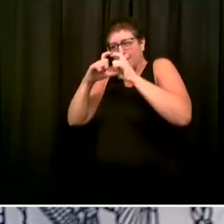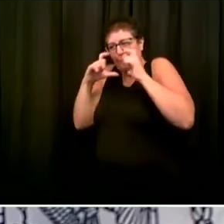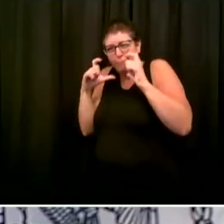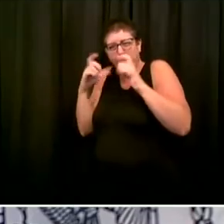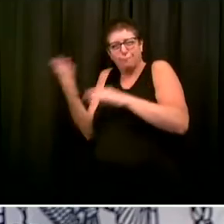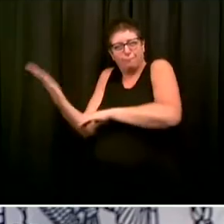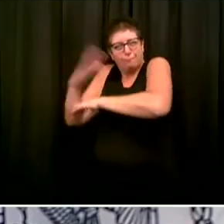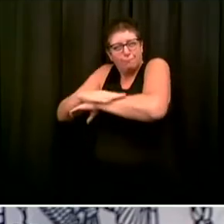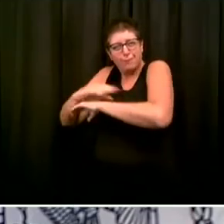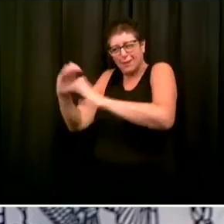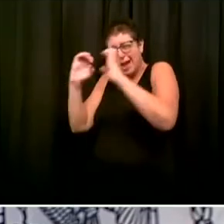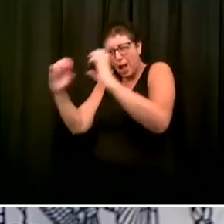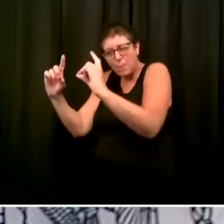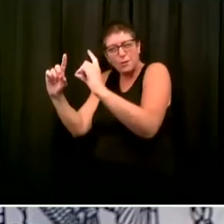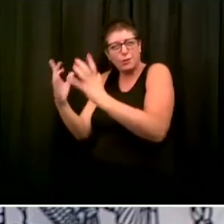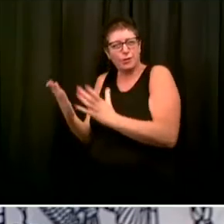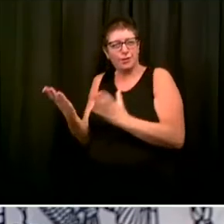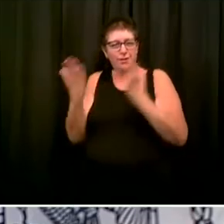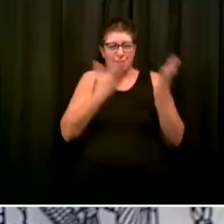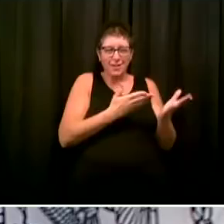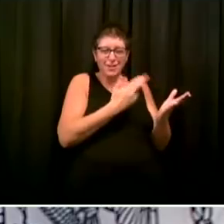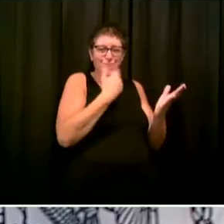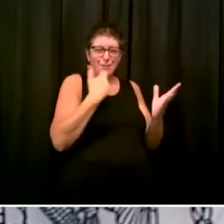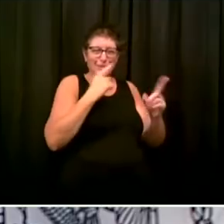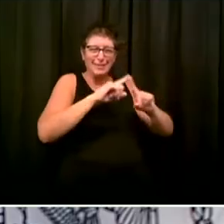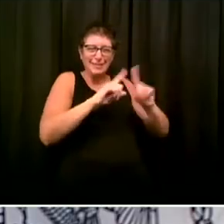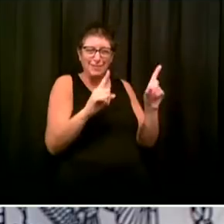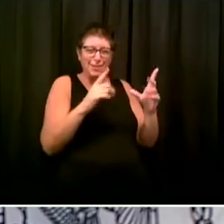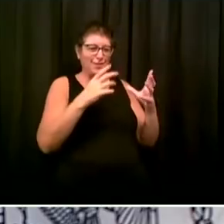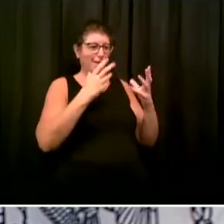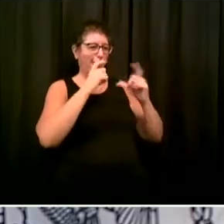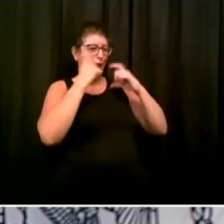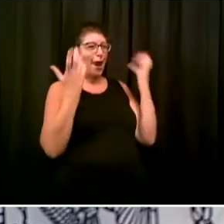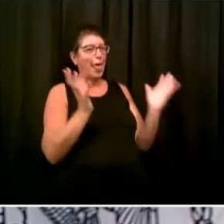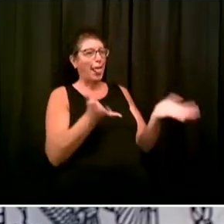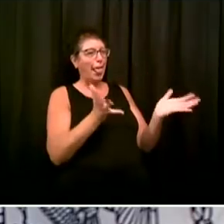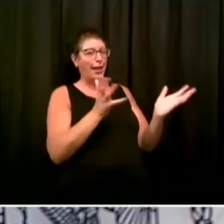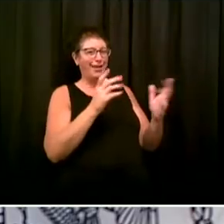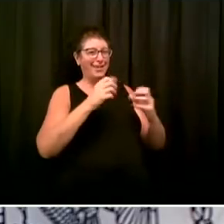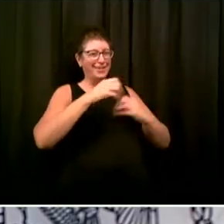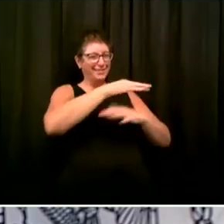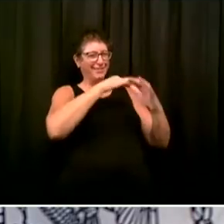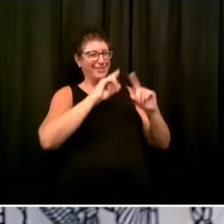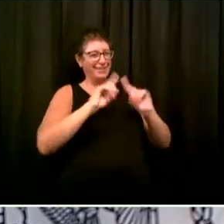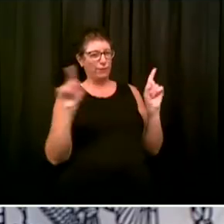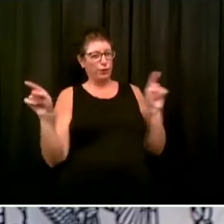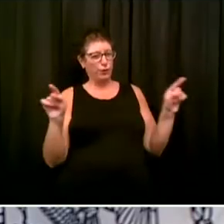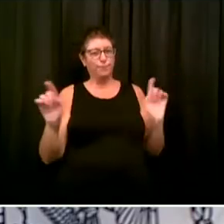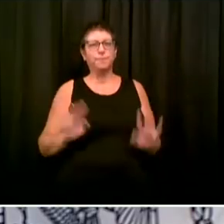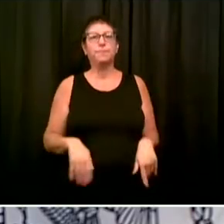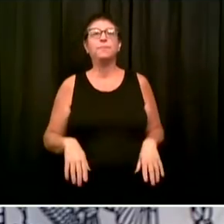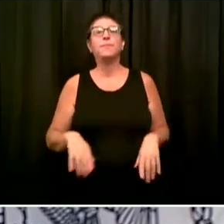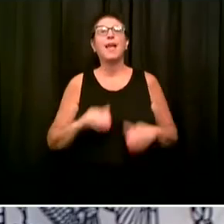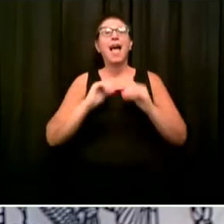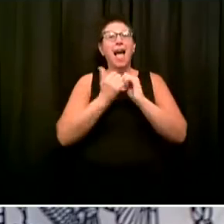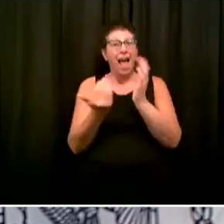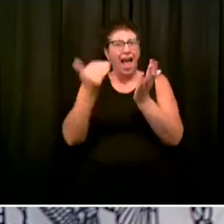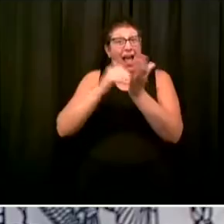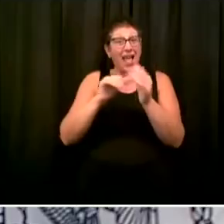IMPERATIVE OF A PUBLIC EDUCATION WITINOODR DIINNG.